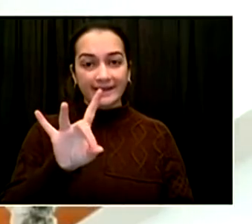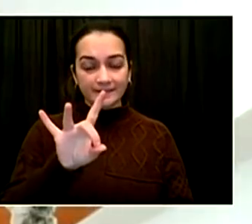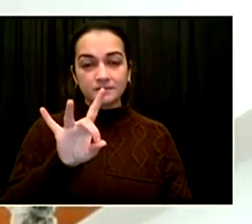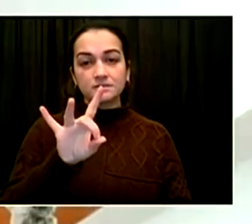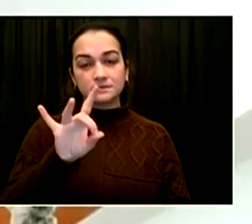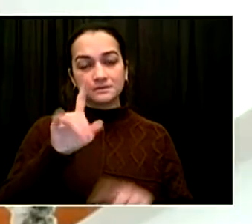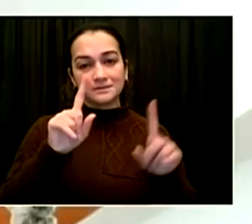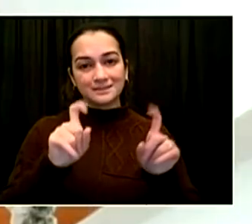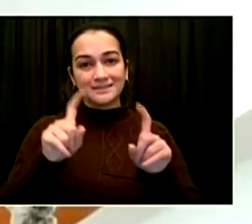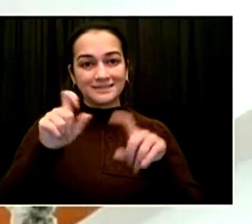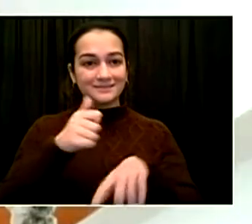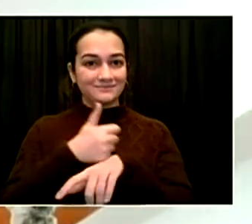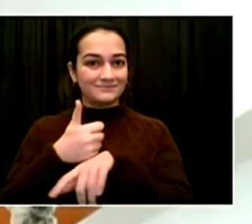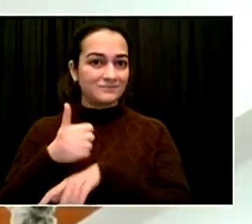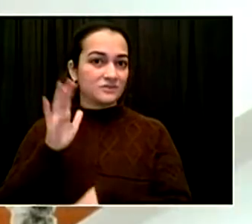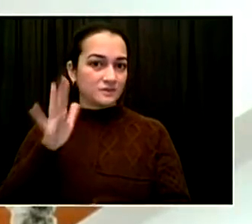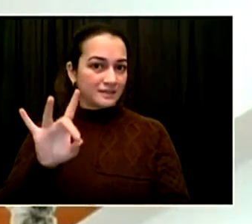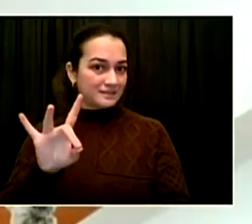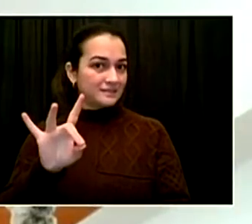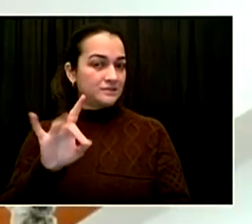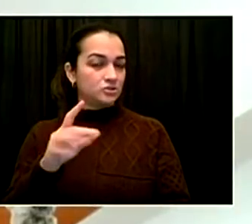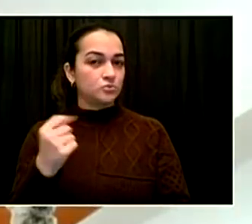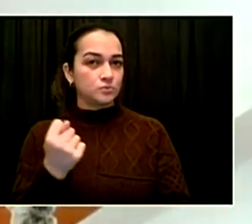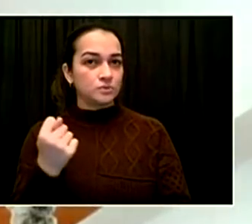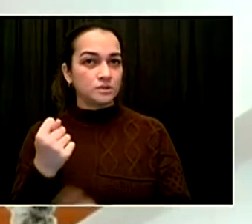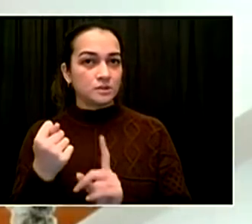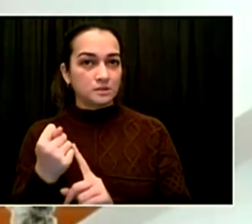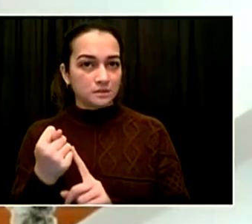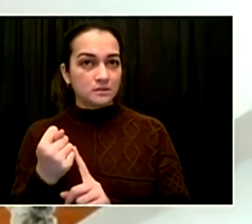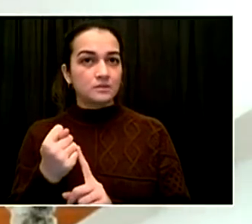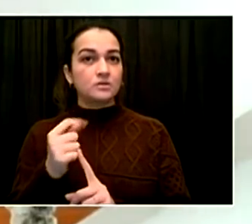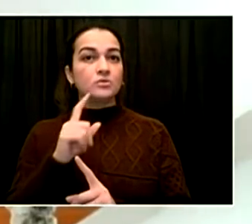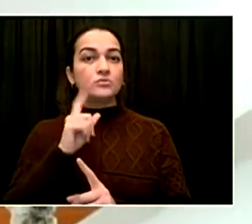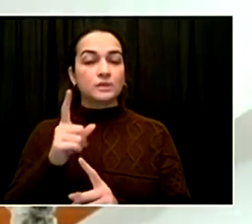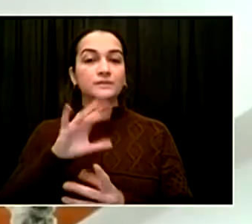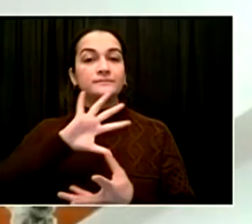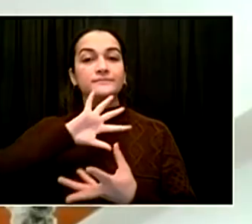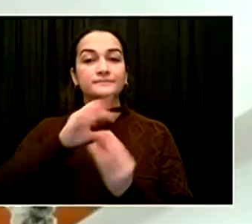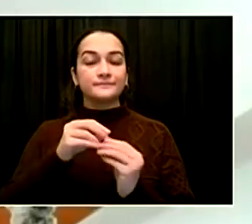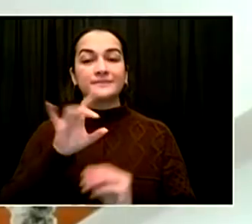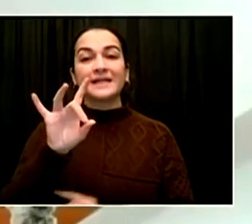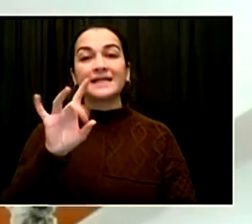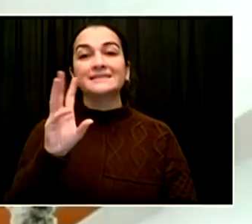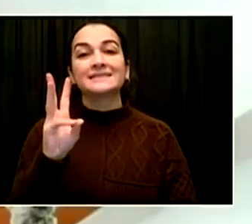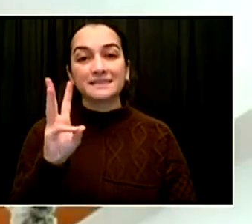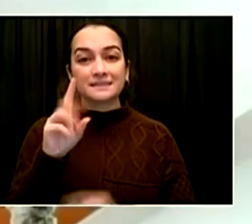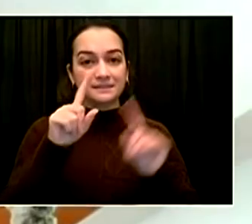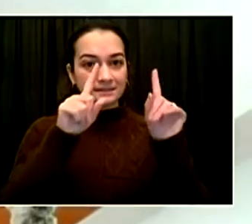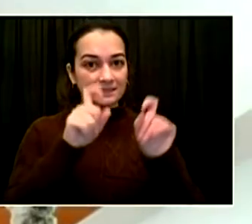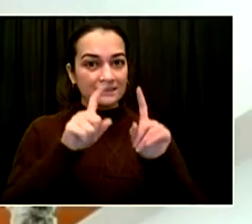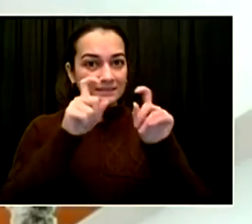YEAH. WHEN WE ADD THESE BY TUESDAY, THE CITY WILL HAVE OVER 30 FIXED SITES. THEY WILL HAVE 87 -- ACTUALLY,